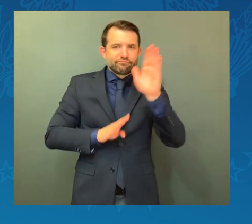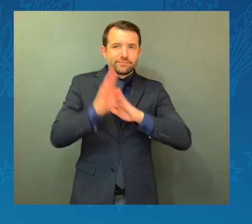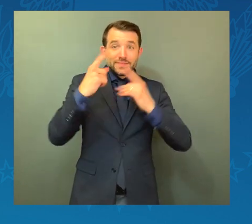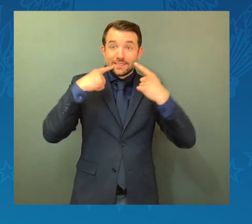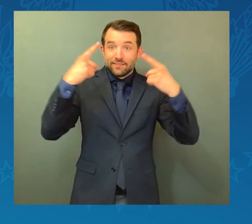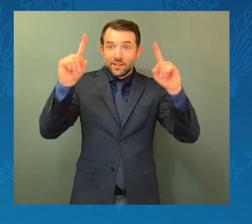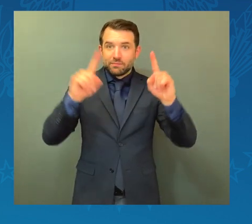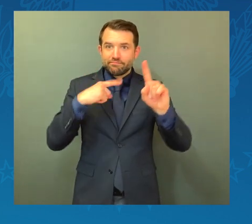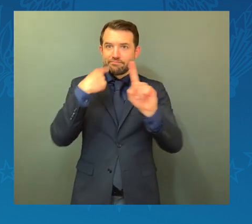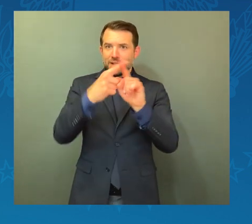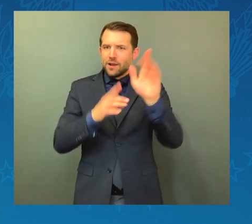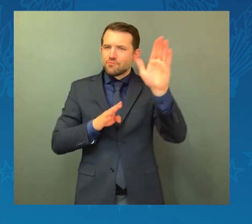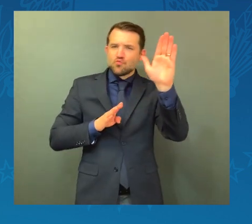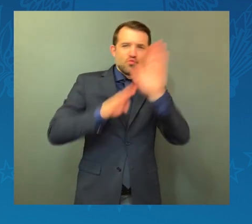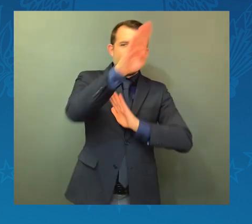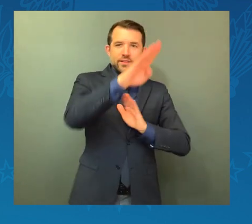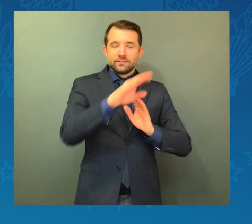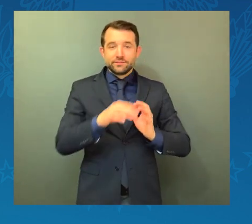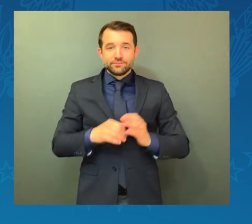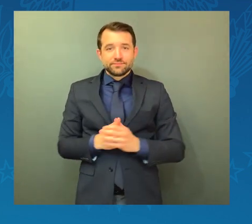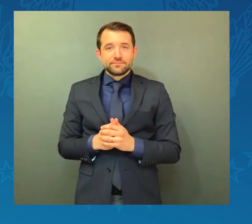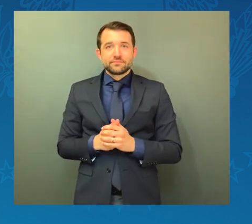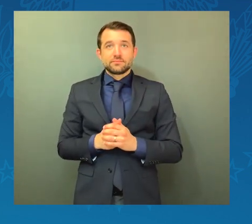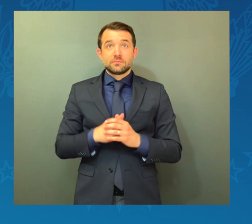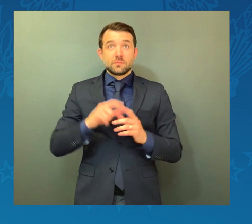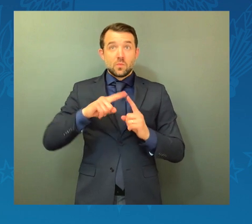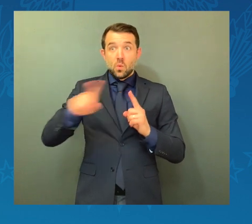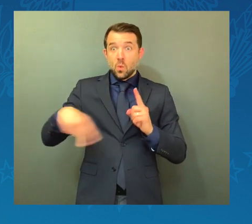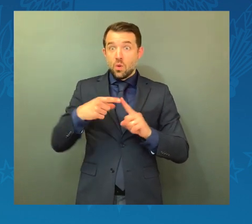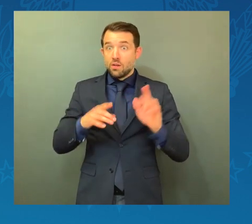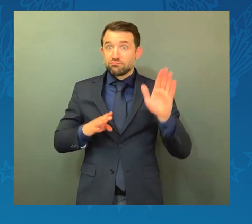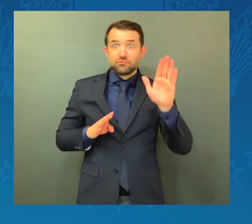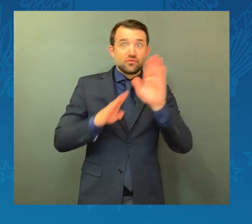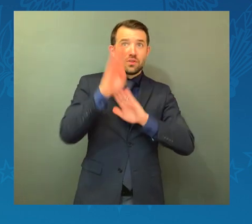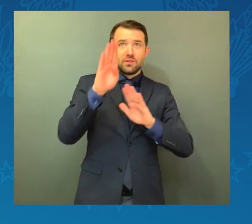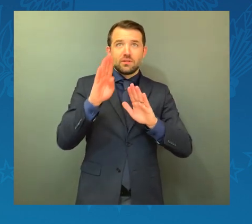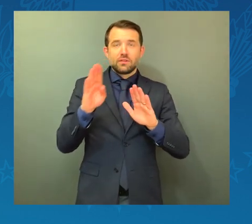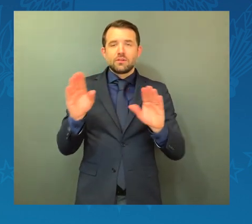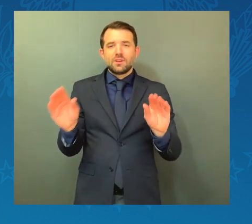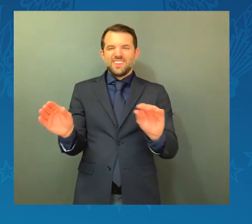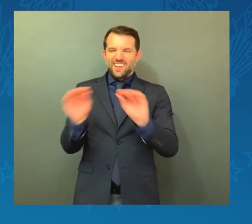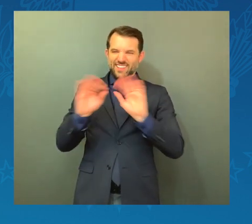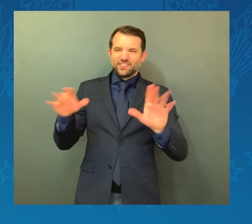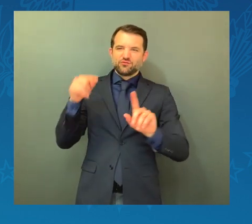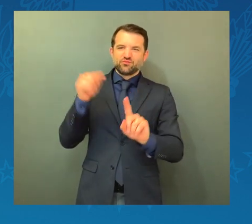Because when we do, we're very clear, we lift up communities like Greenville